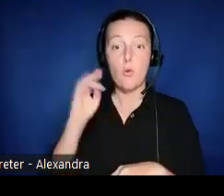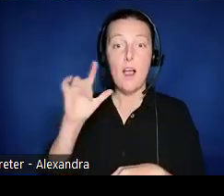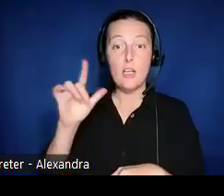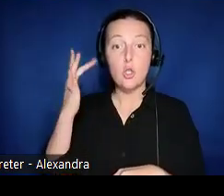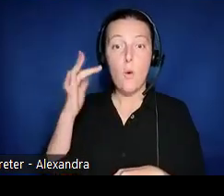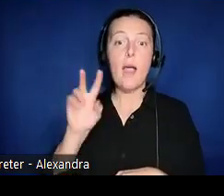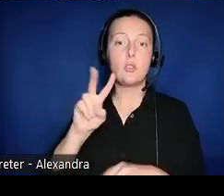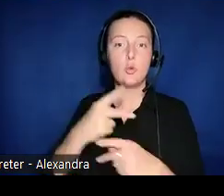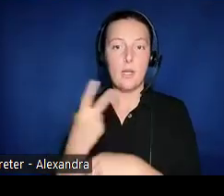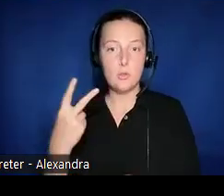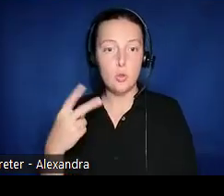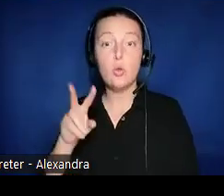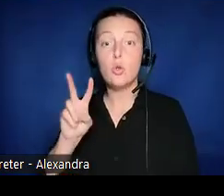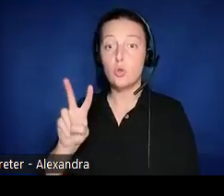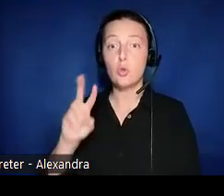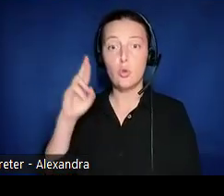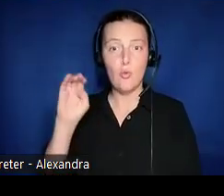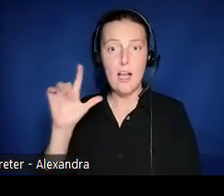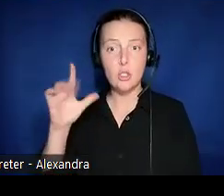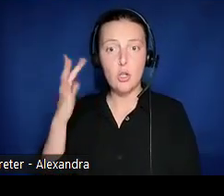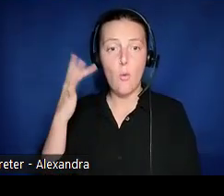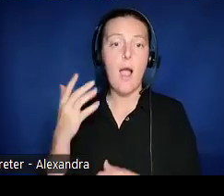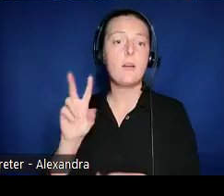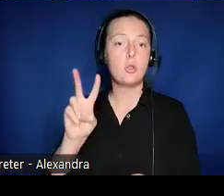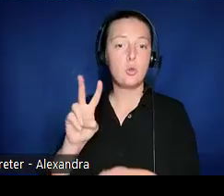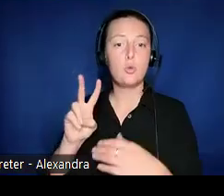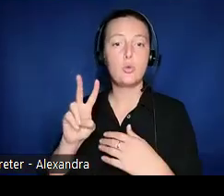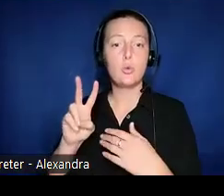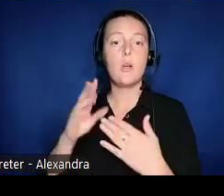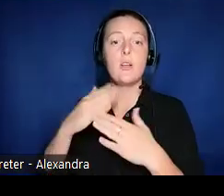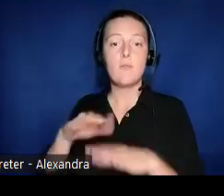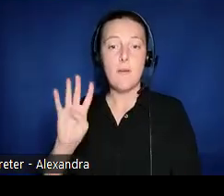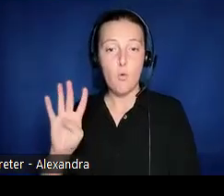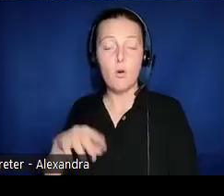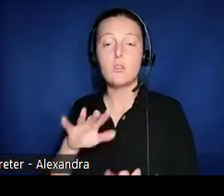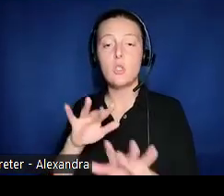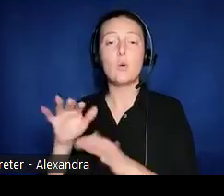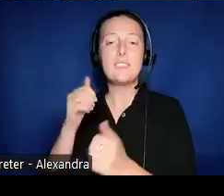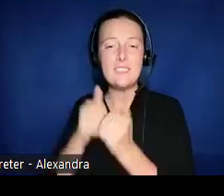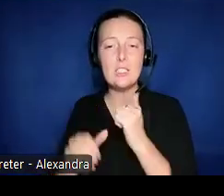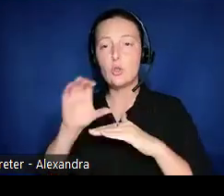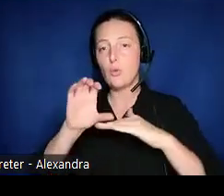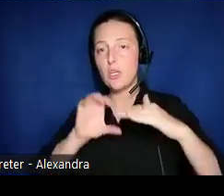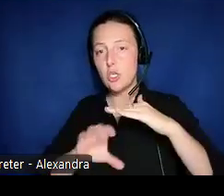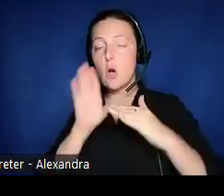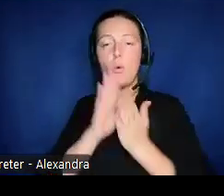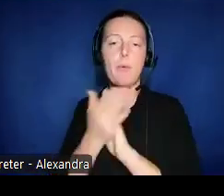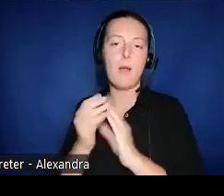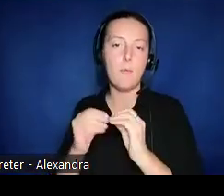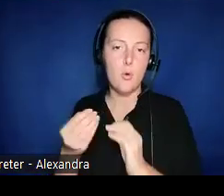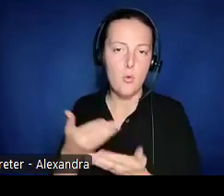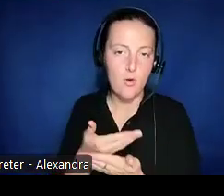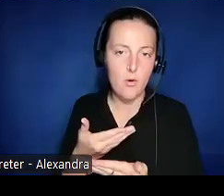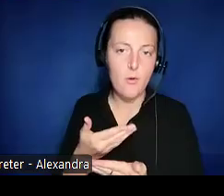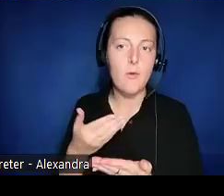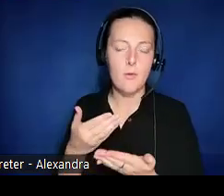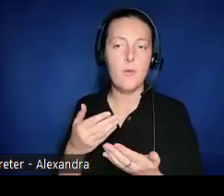2 / 4. Each of those ratios forms a new number. This is a problem for the Greeks who are thinking